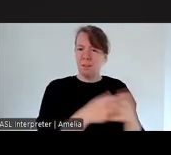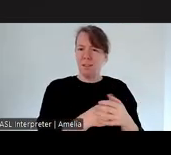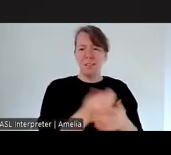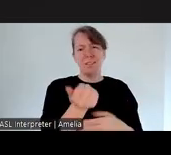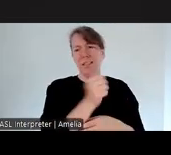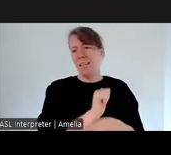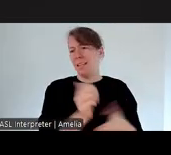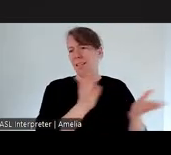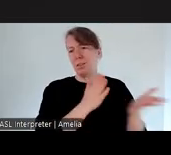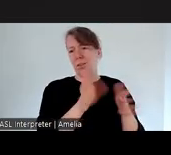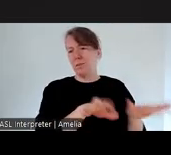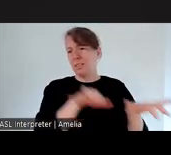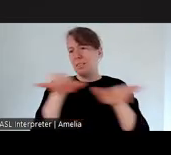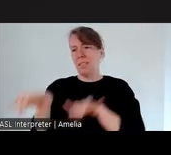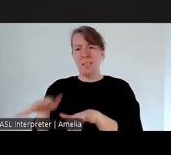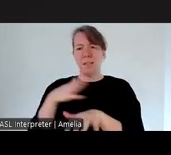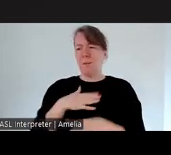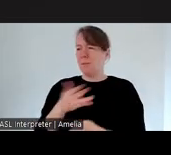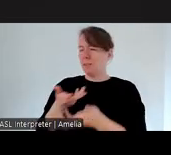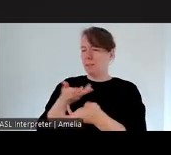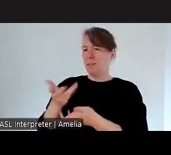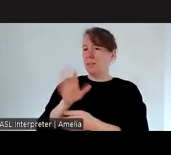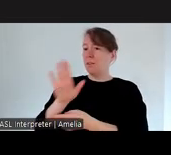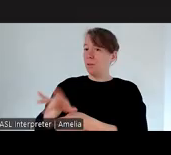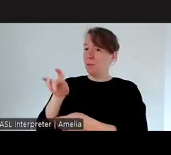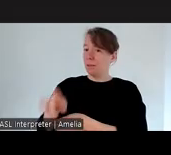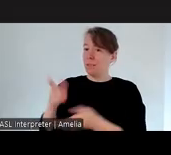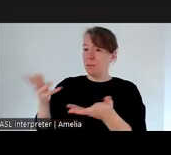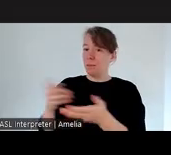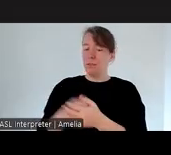(Anna Flak) Amazing, thank you all. Okay, we'll pass it off